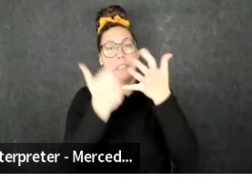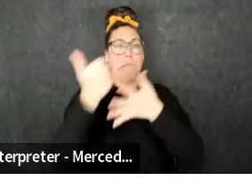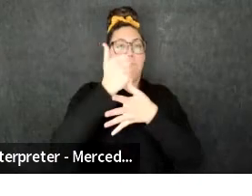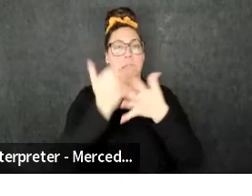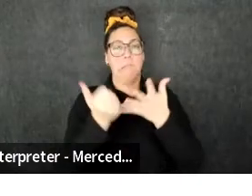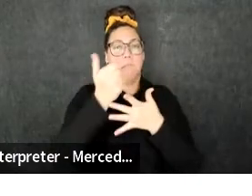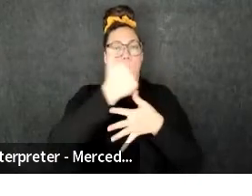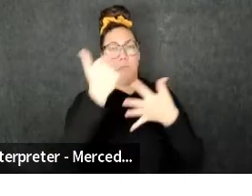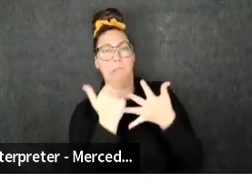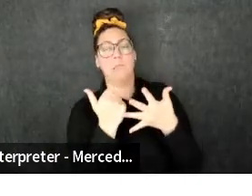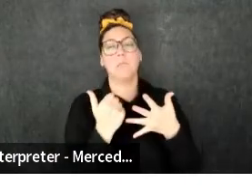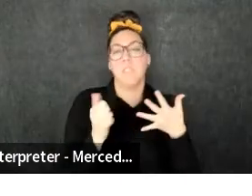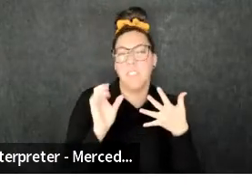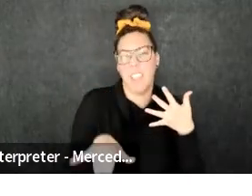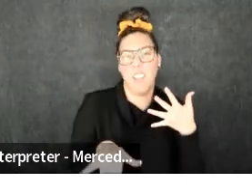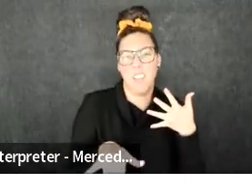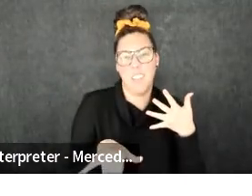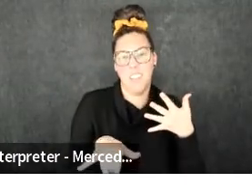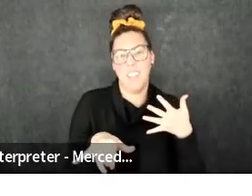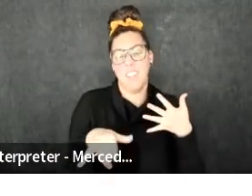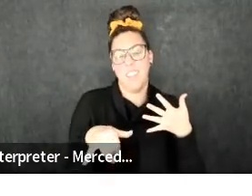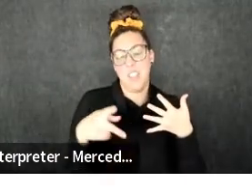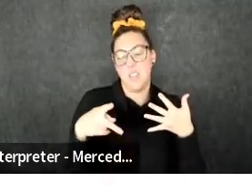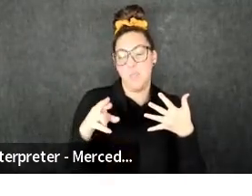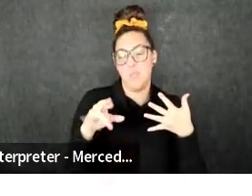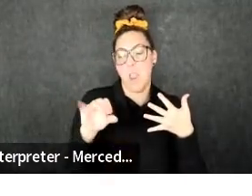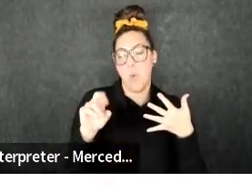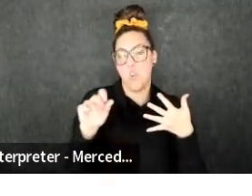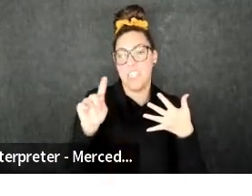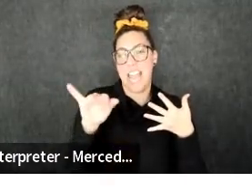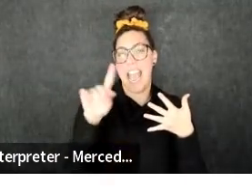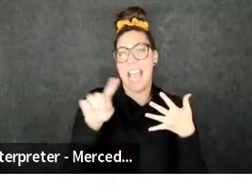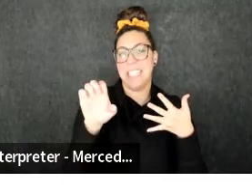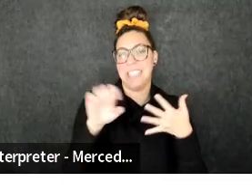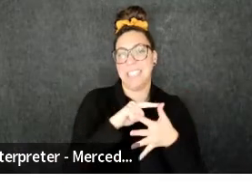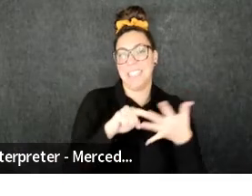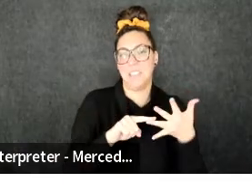We oftentimes have like a brainstorm of goals that we want to choose,